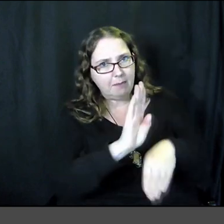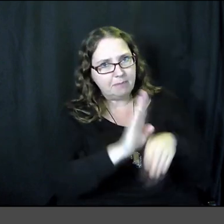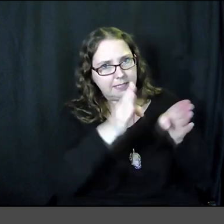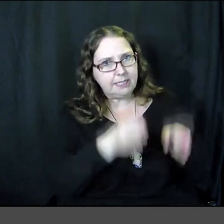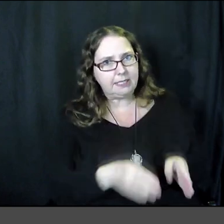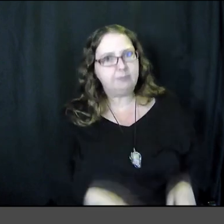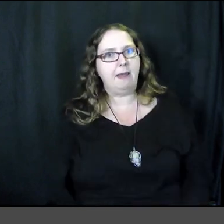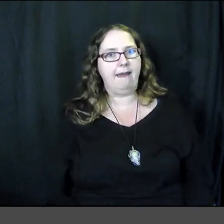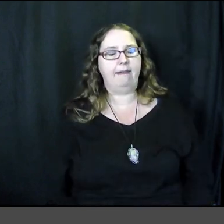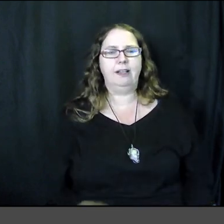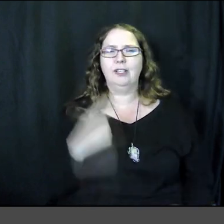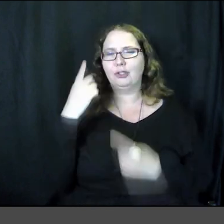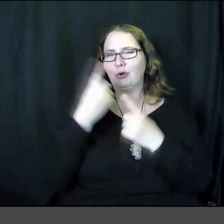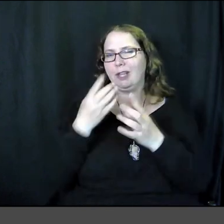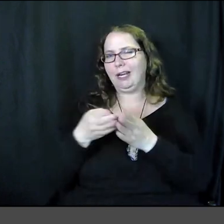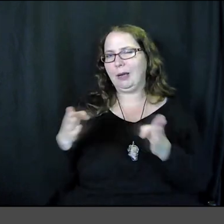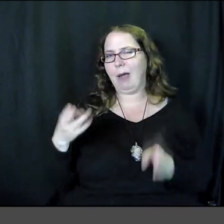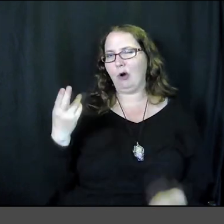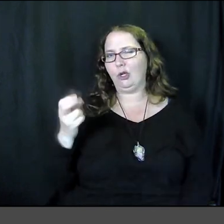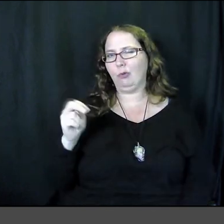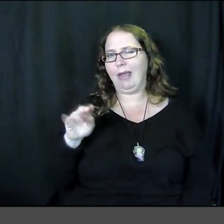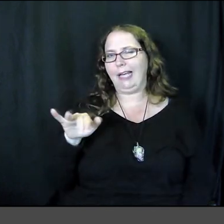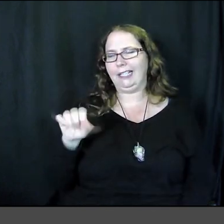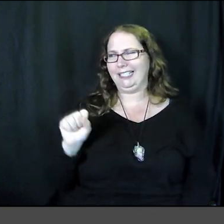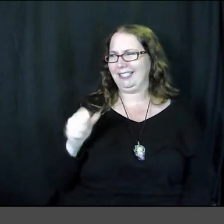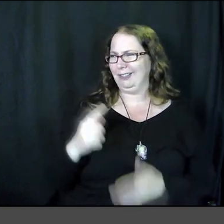SO IT'S LIKE, WELL, WHAT KIND OF JOB CAN YOU GET WITH AN ENGLISH DEGREE?